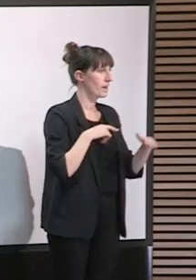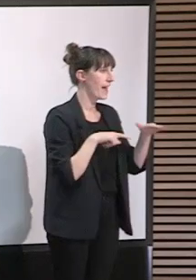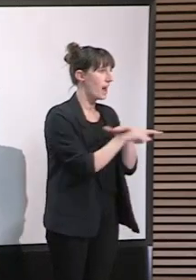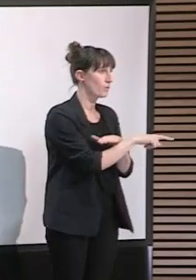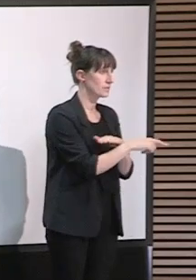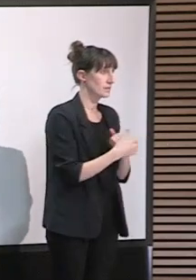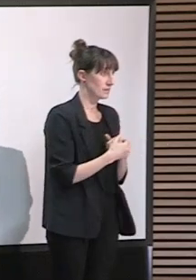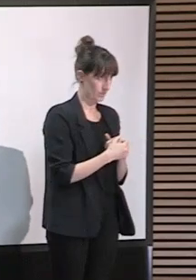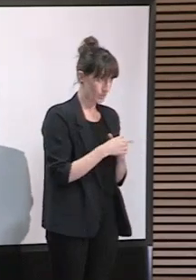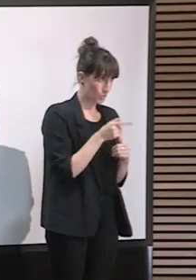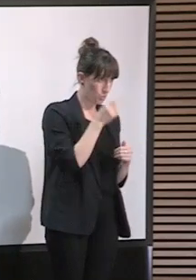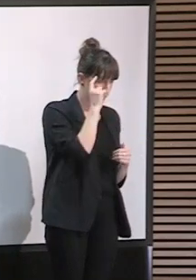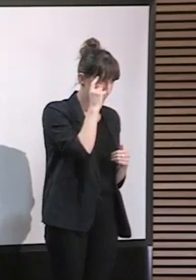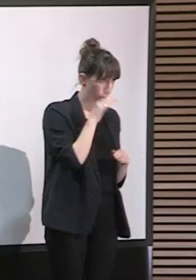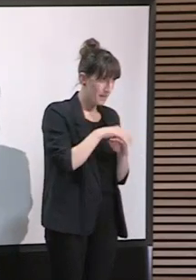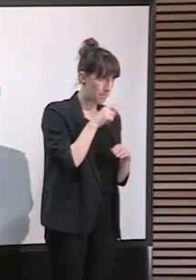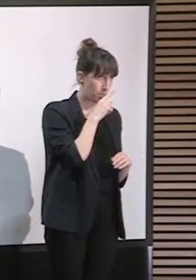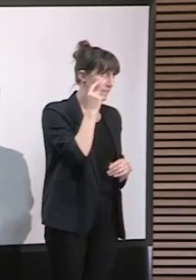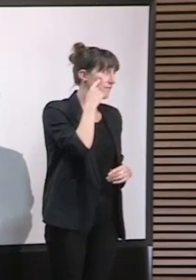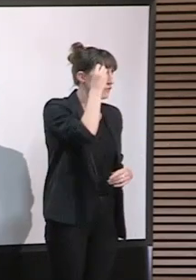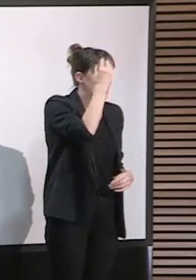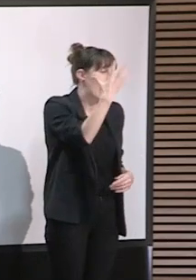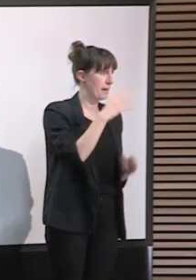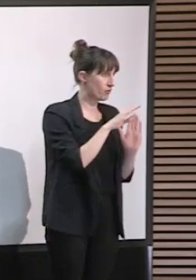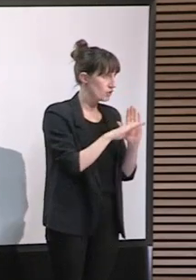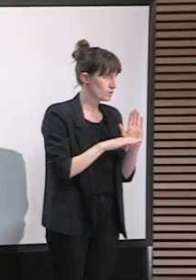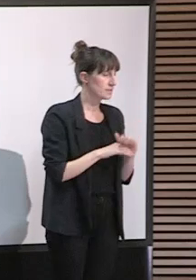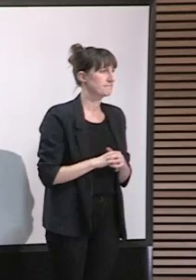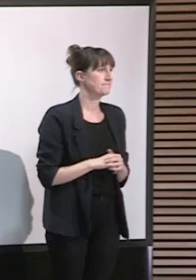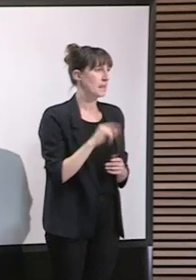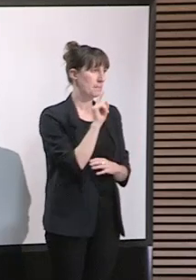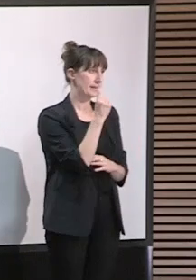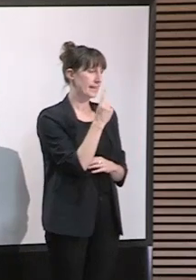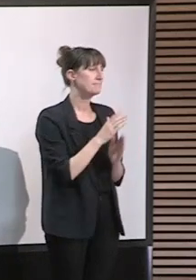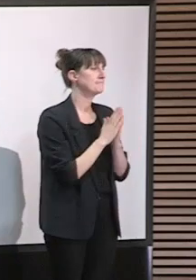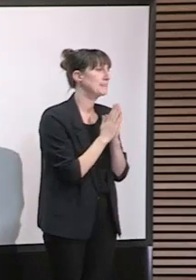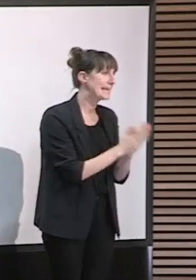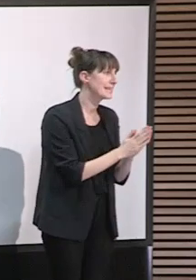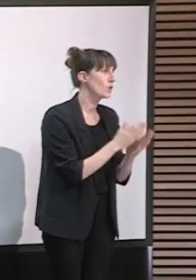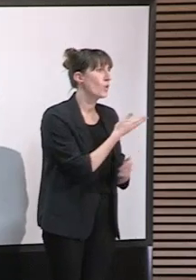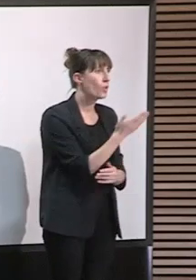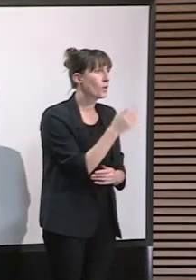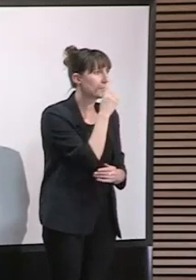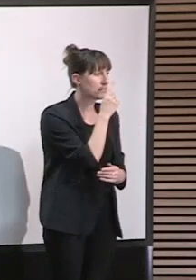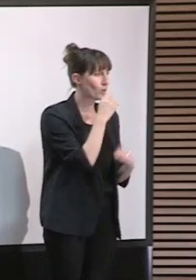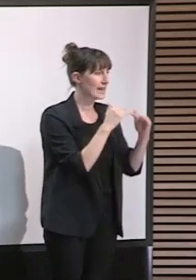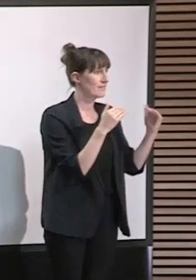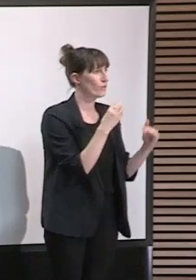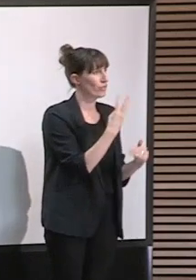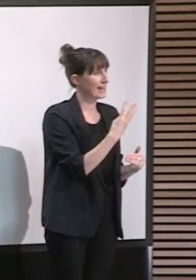concerned that people have forgotten the rules of level Can I plead with all New Zealanders,